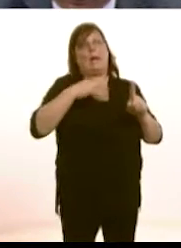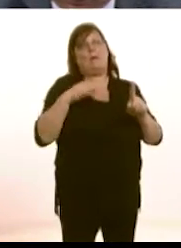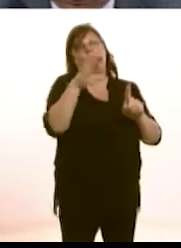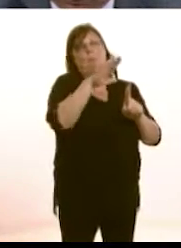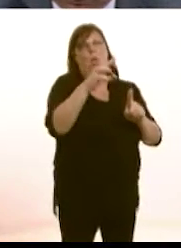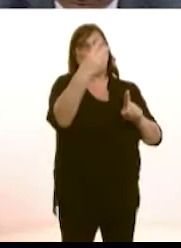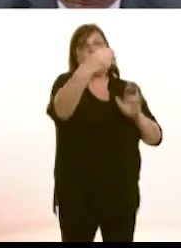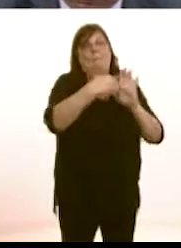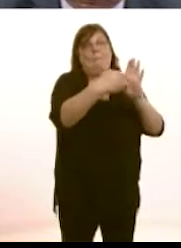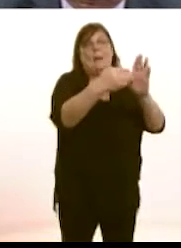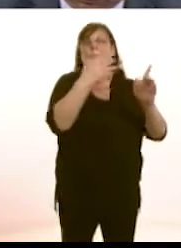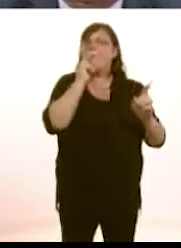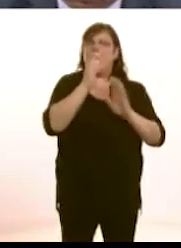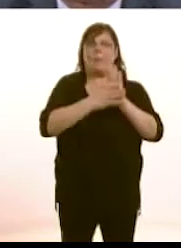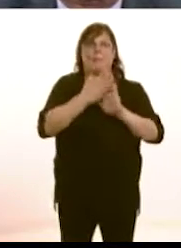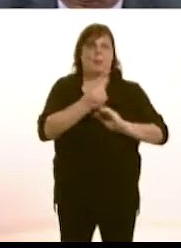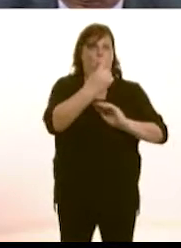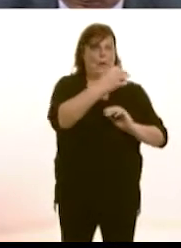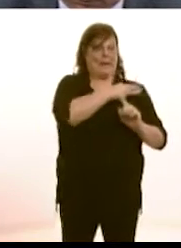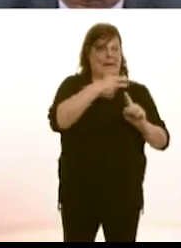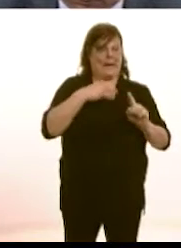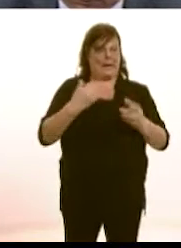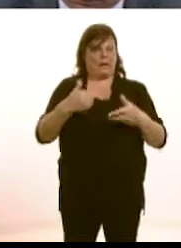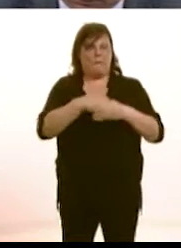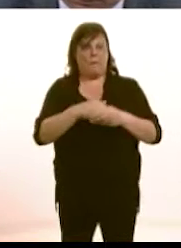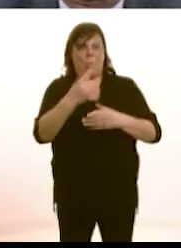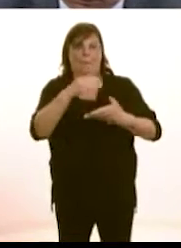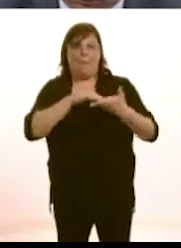So, thatís about 1 million people per clinic and their populations are served well.